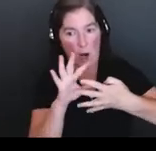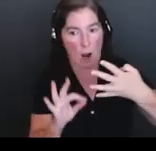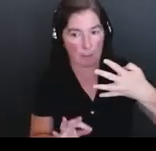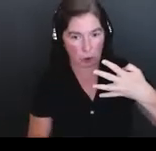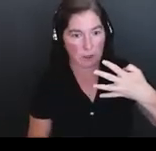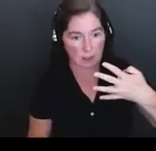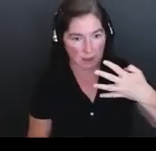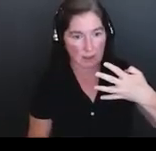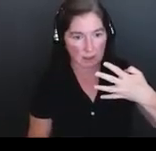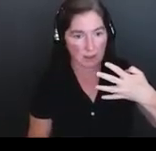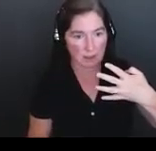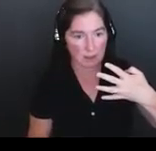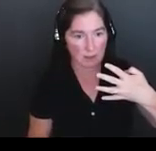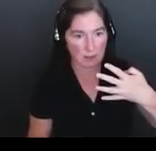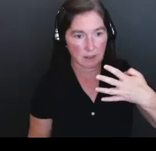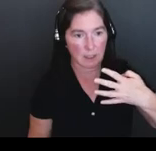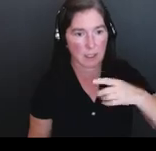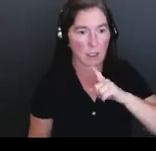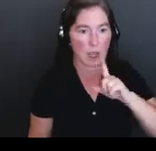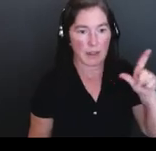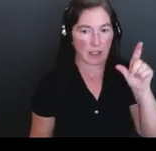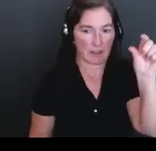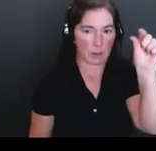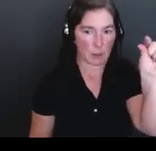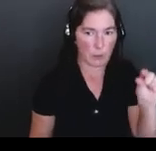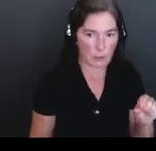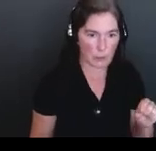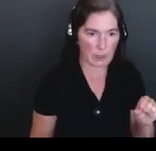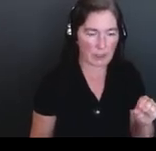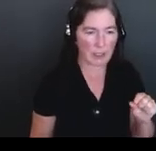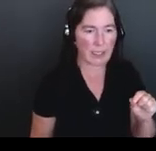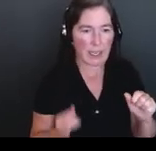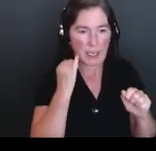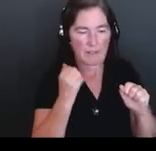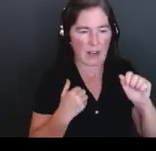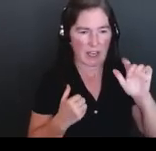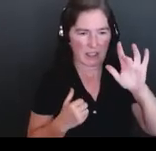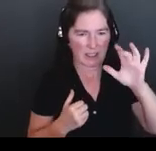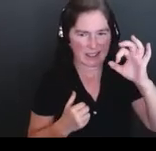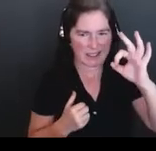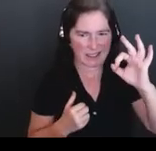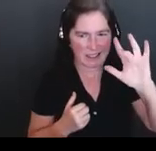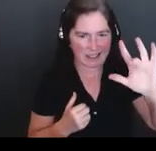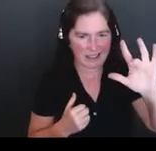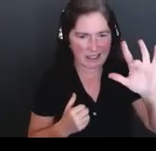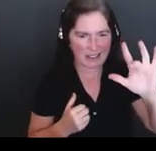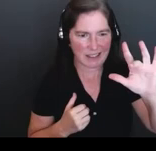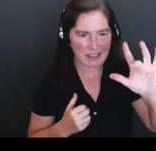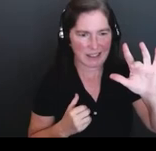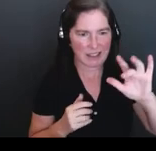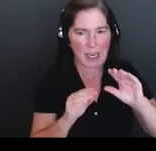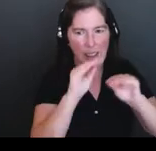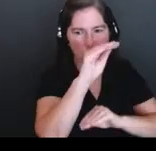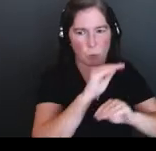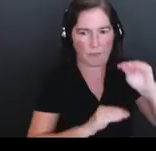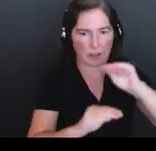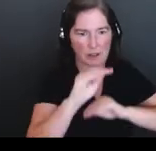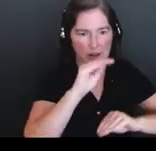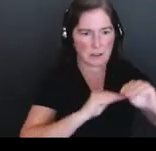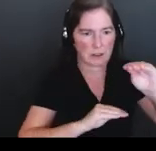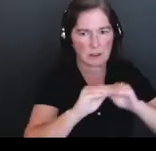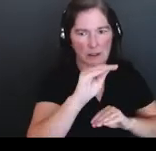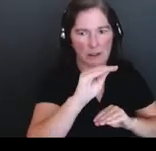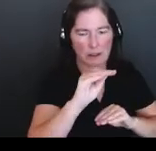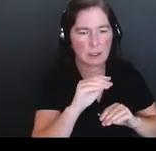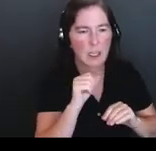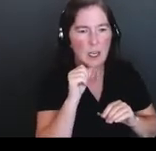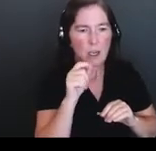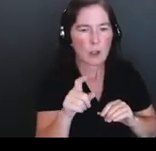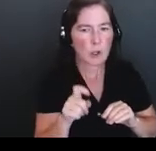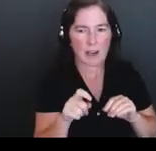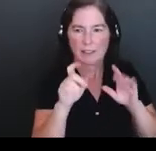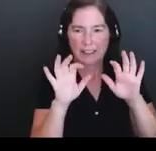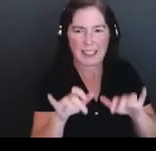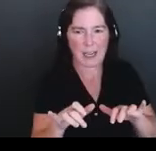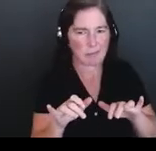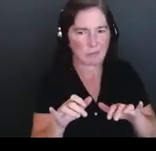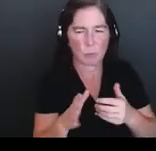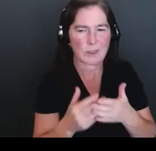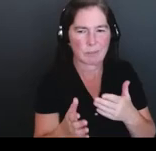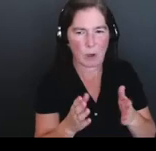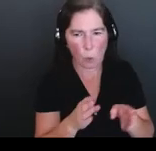So now I only have two options but I can add more. So I'm just knowing to add four more, that's kind of a standard multiple choice thing.